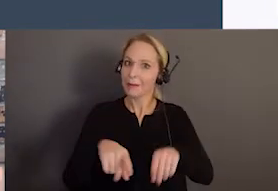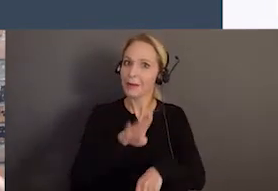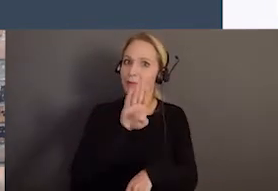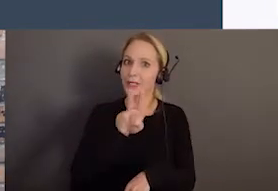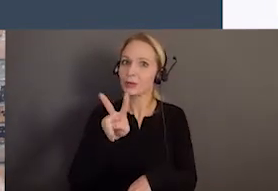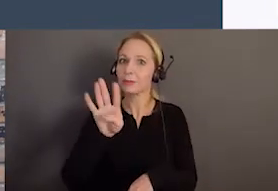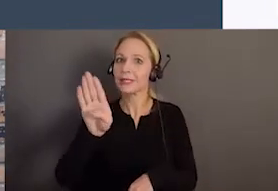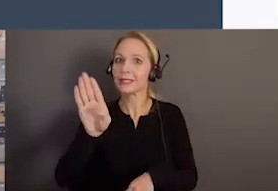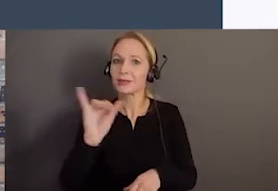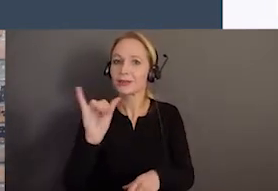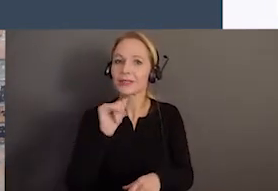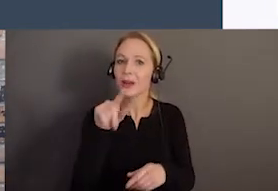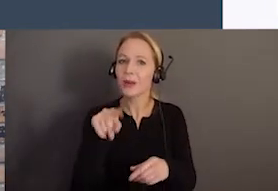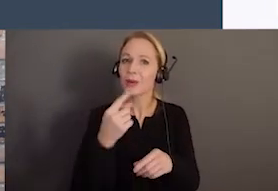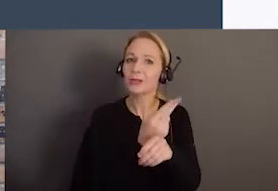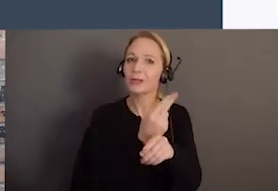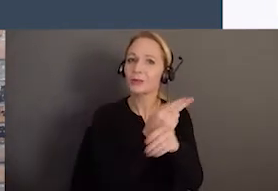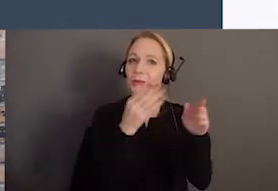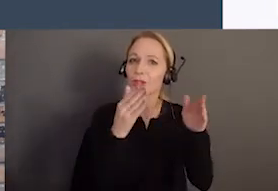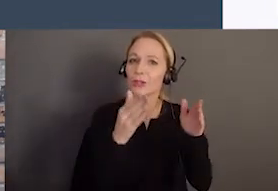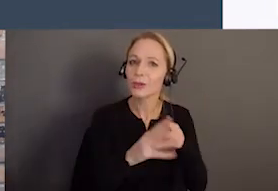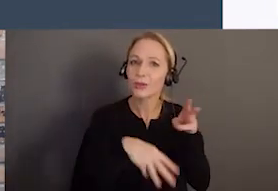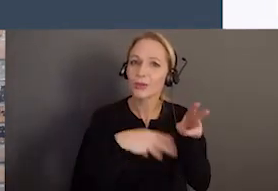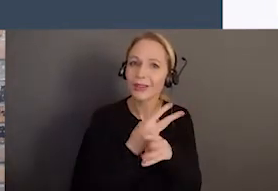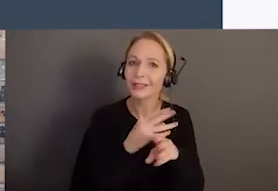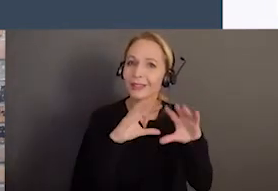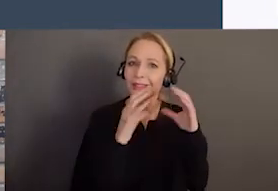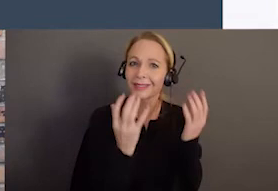THE CONSUMER WORLD BUT HERE AT B2B.